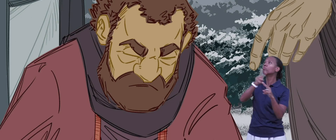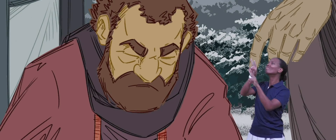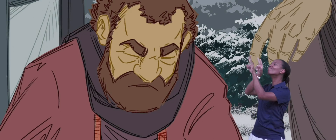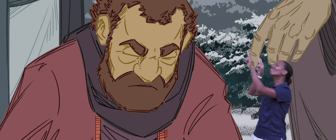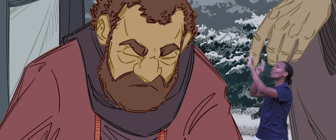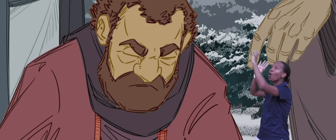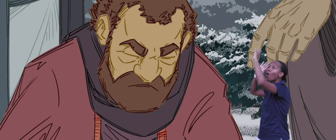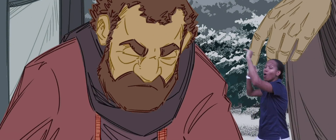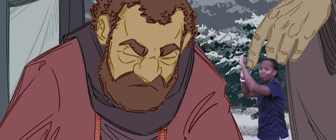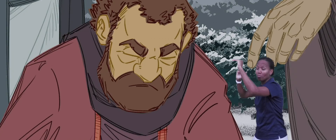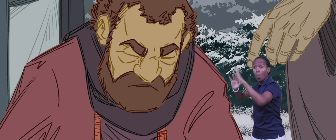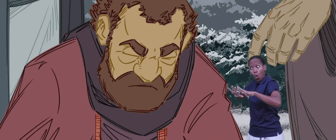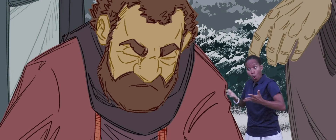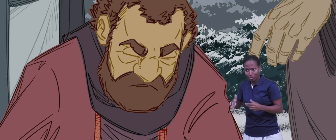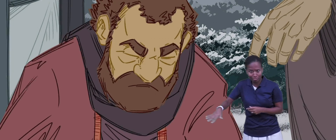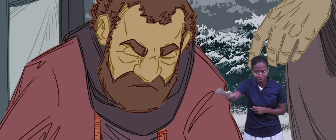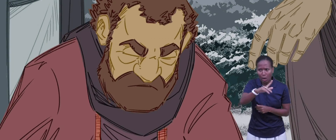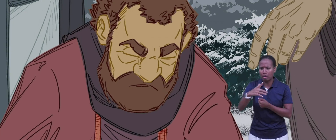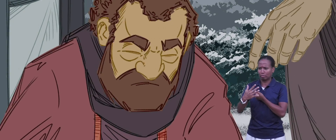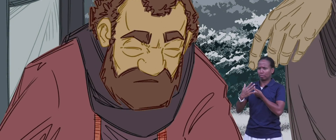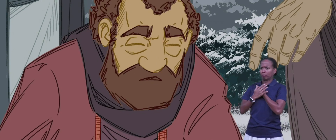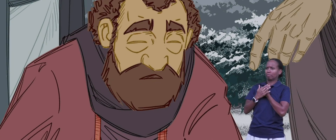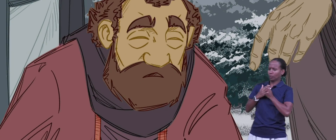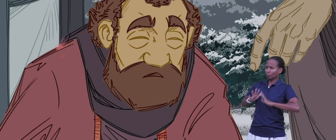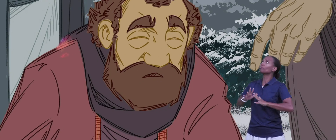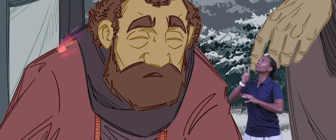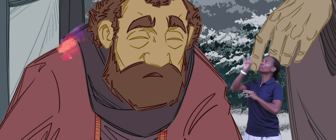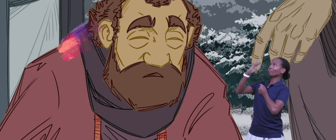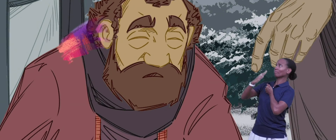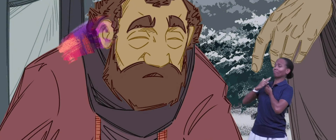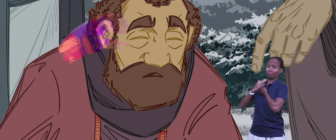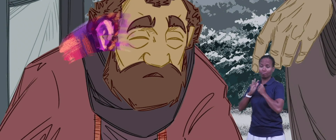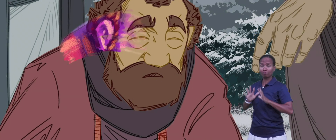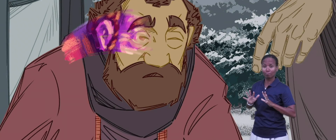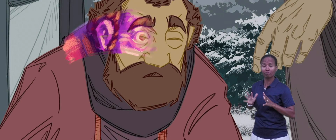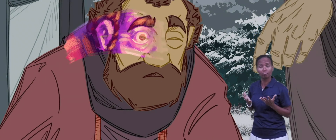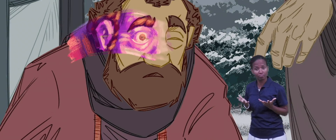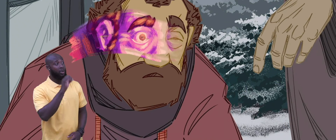And they can give hope, or they can challenge you.